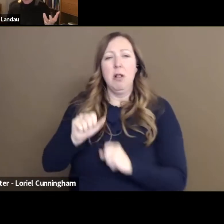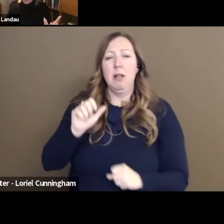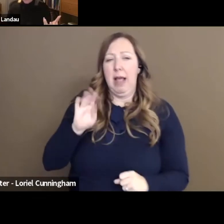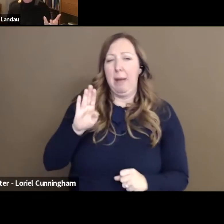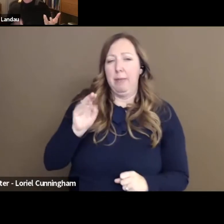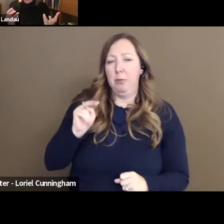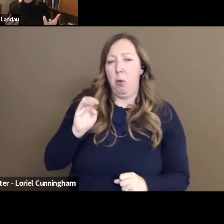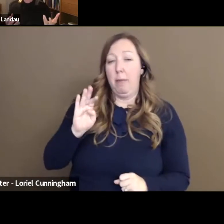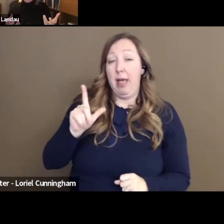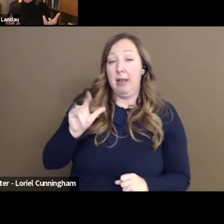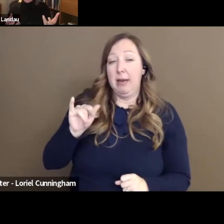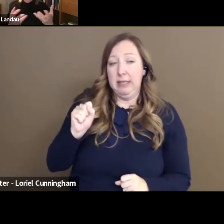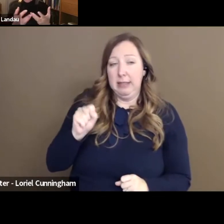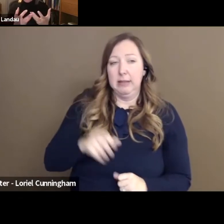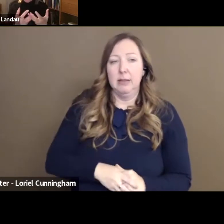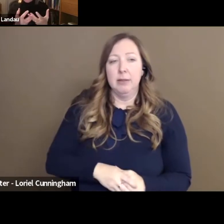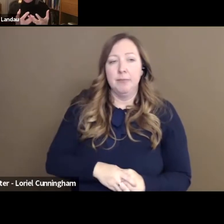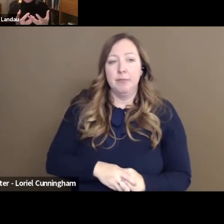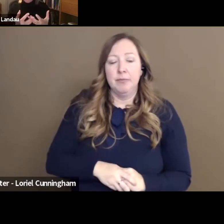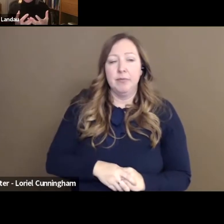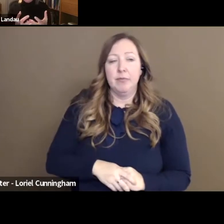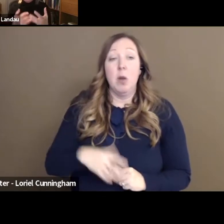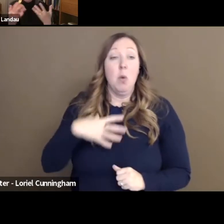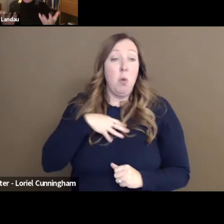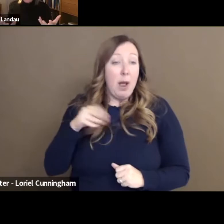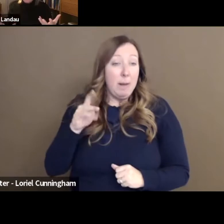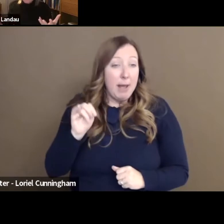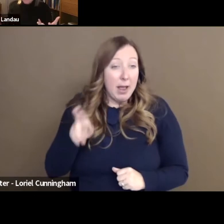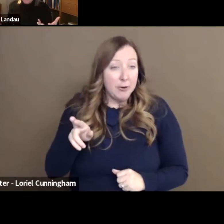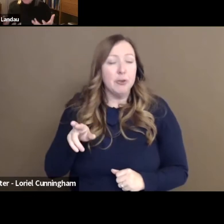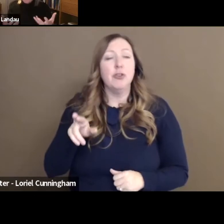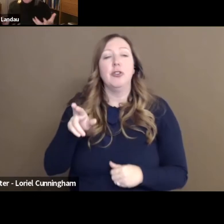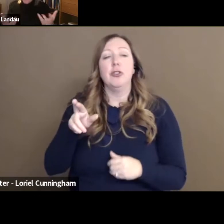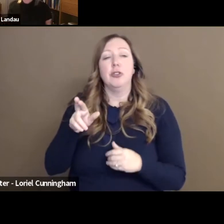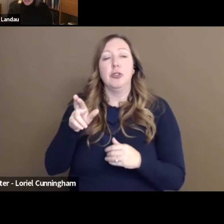areas and the campus put together